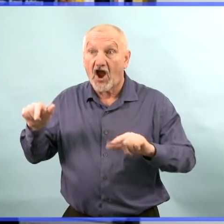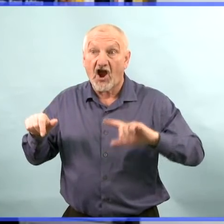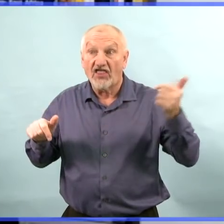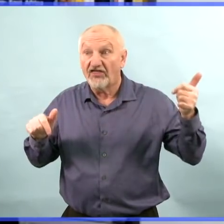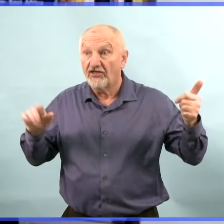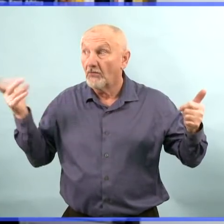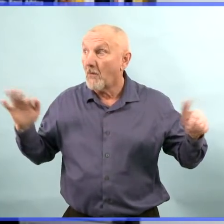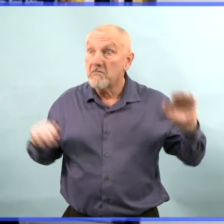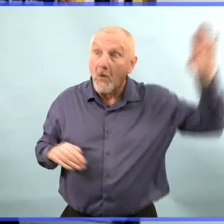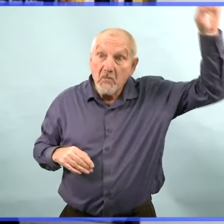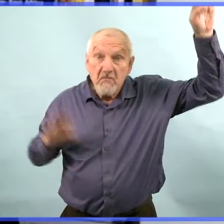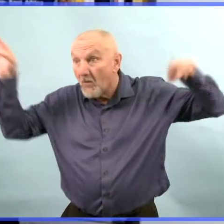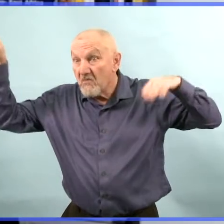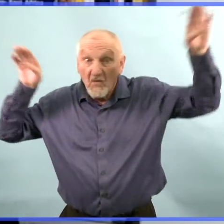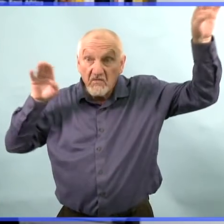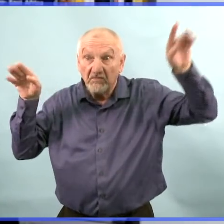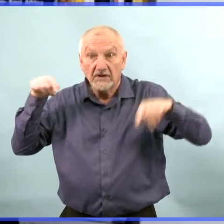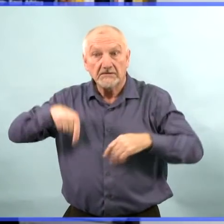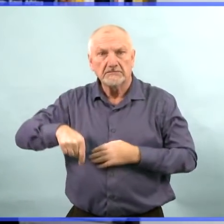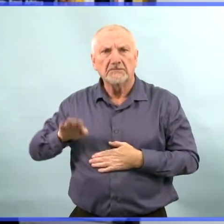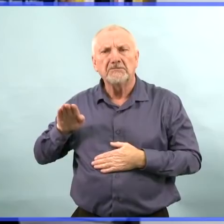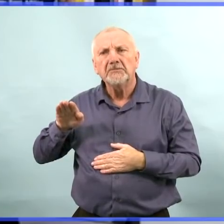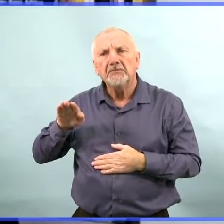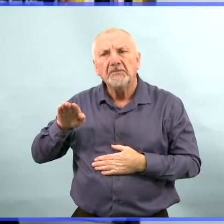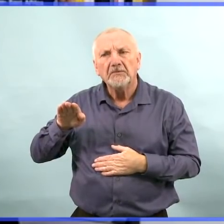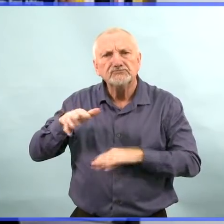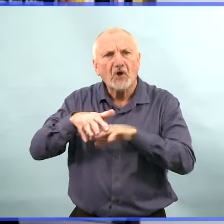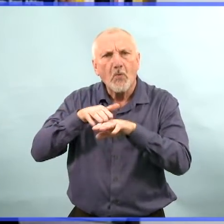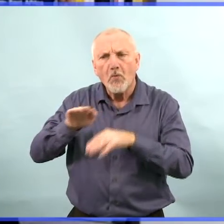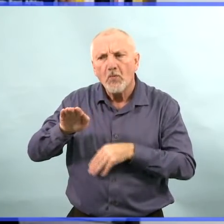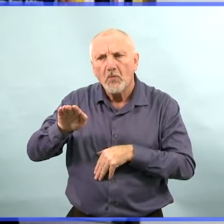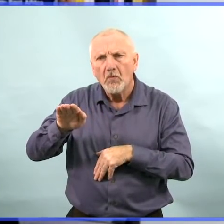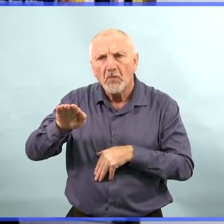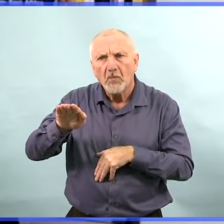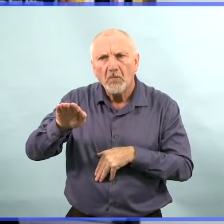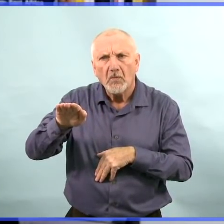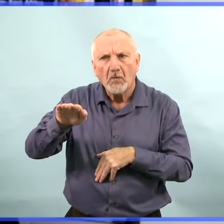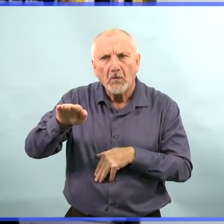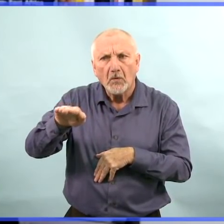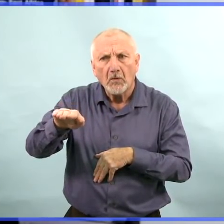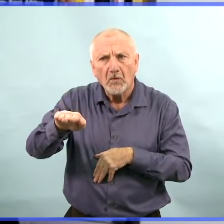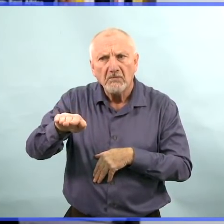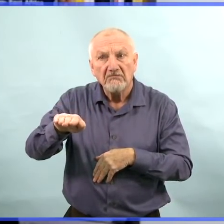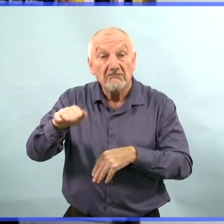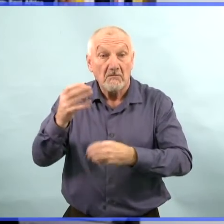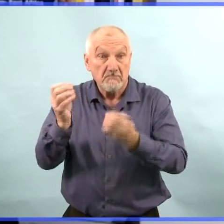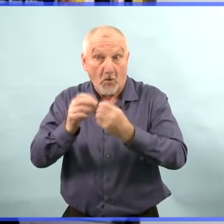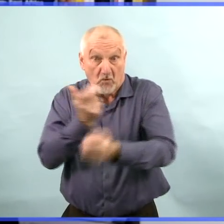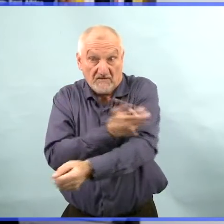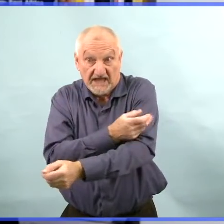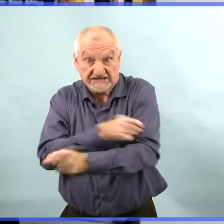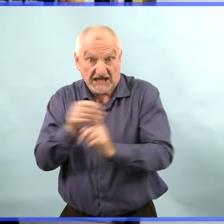even though for vaccinated people we've had much much fewer public health orders than with previous